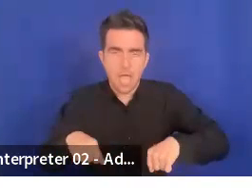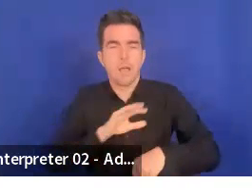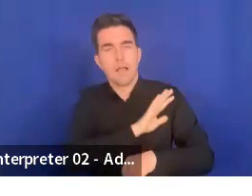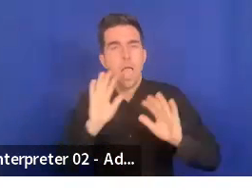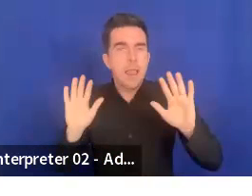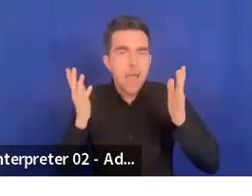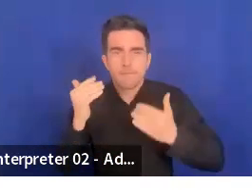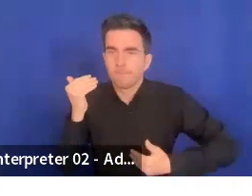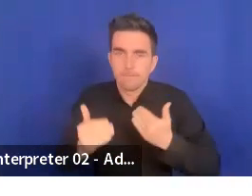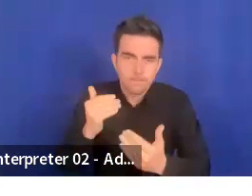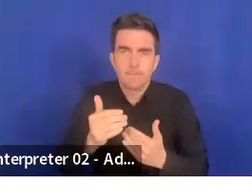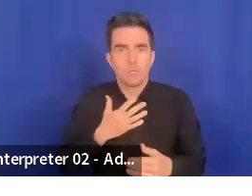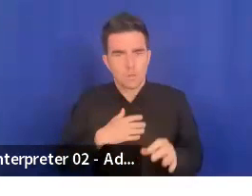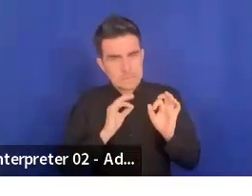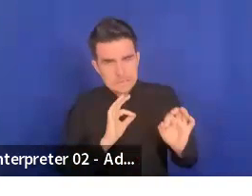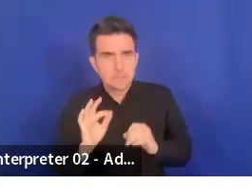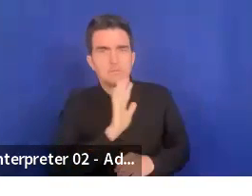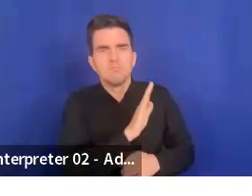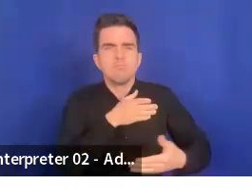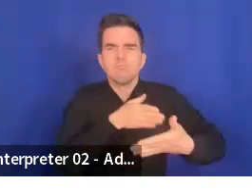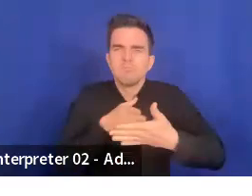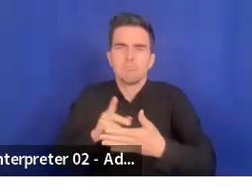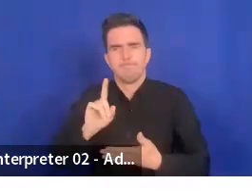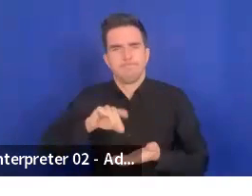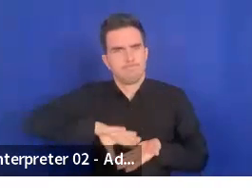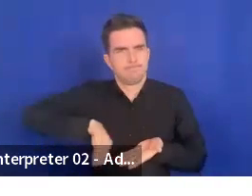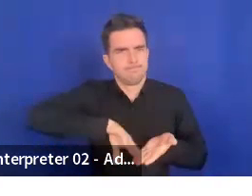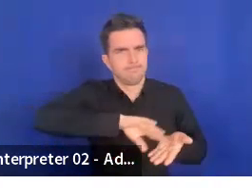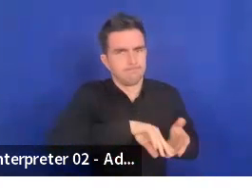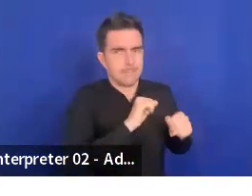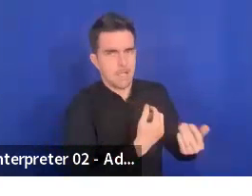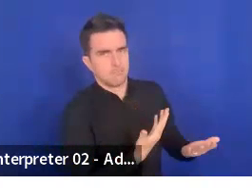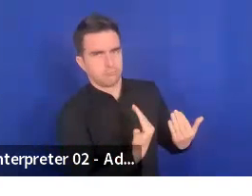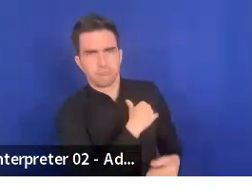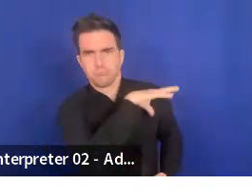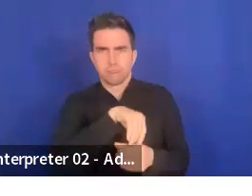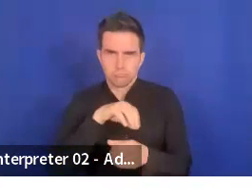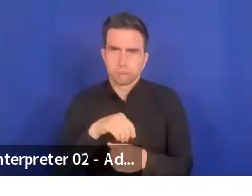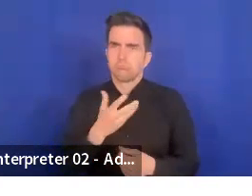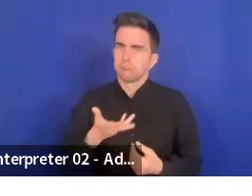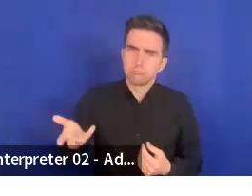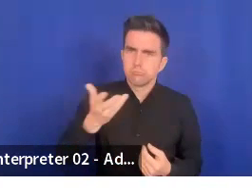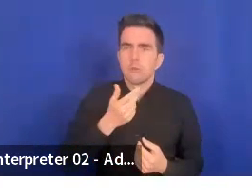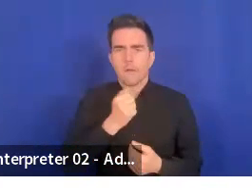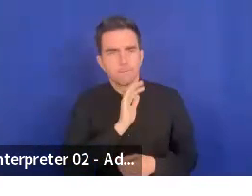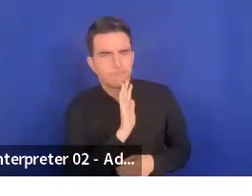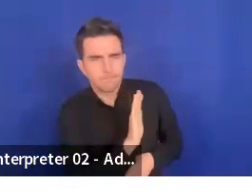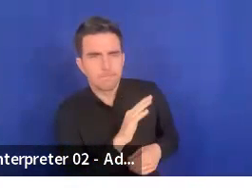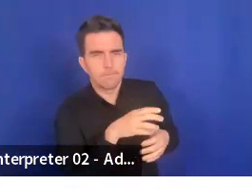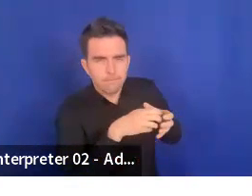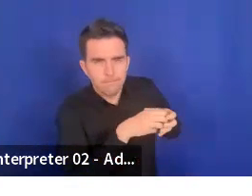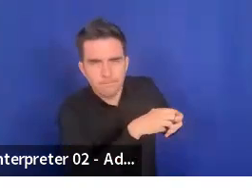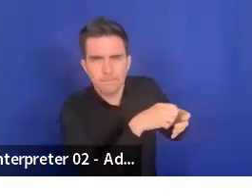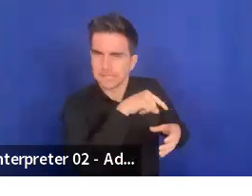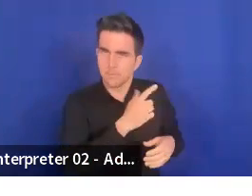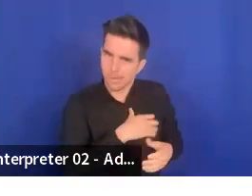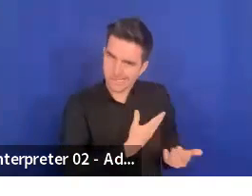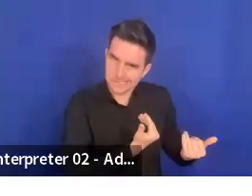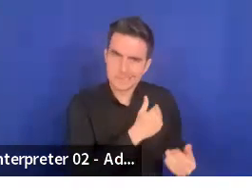And, you know, that there is local health policy framework that really allows for all